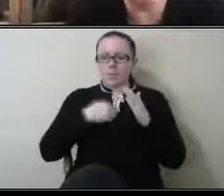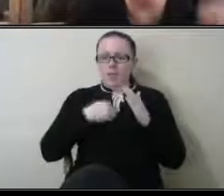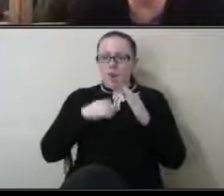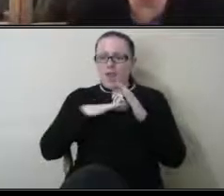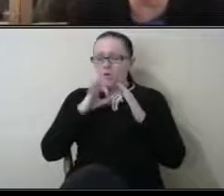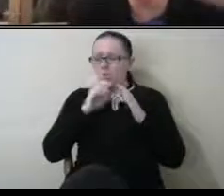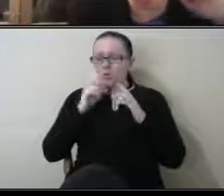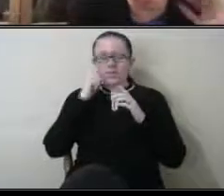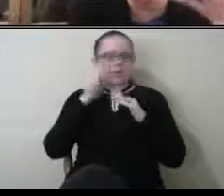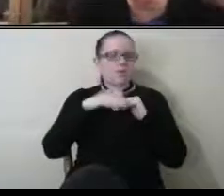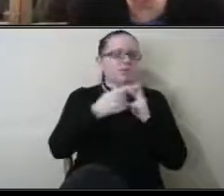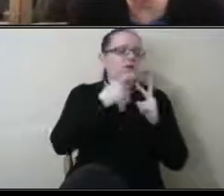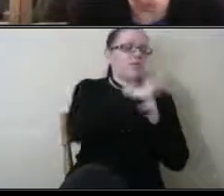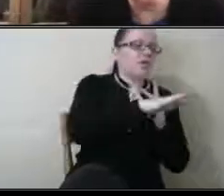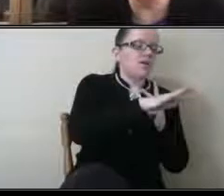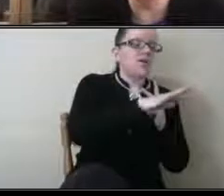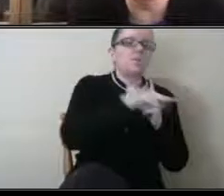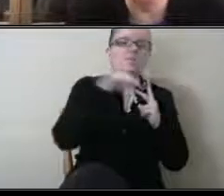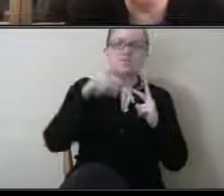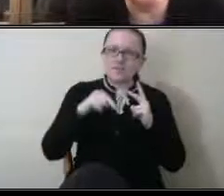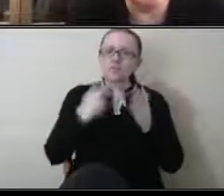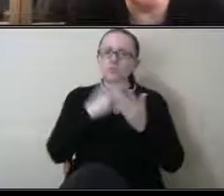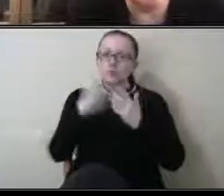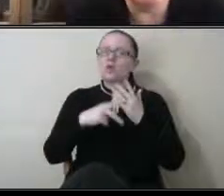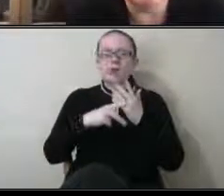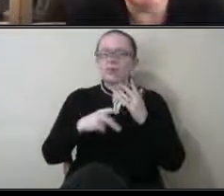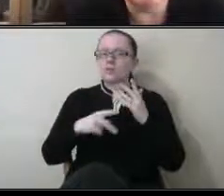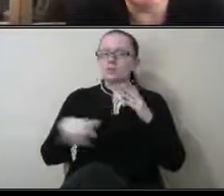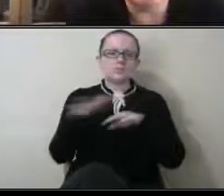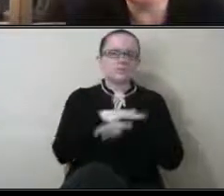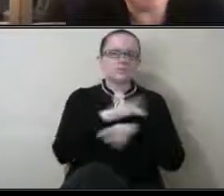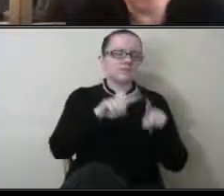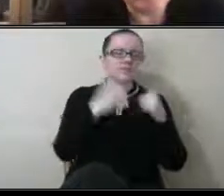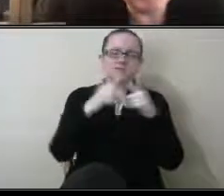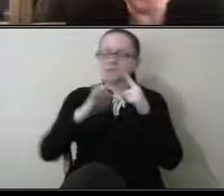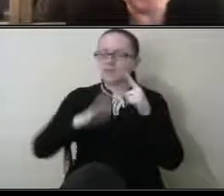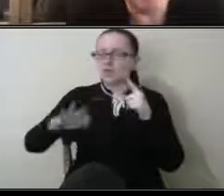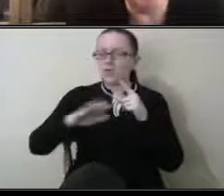see this as a program that really cuts across all of our different sectors so so thank you